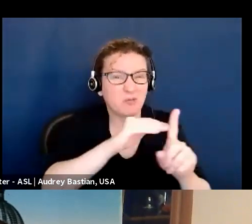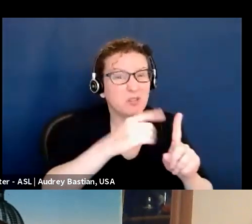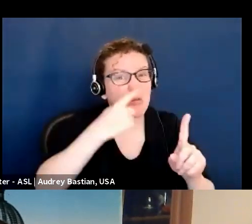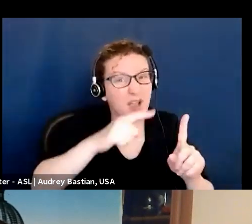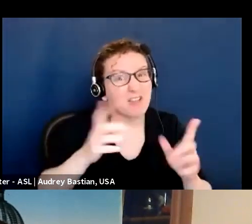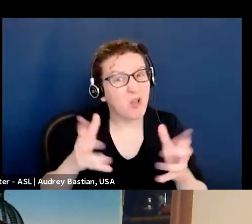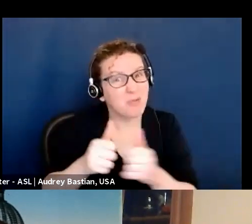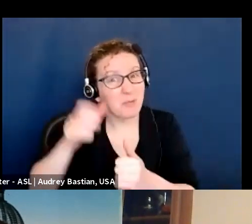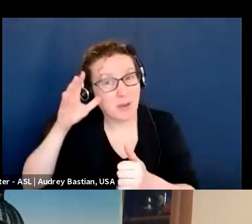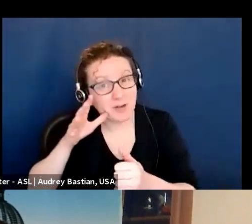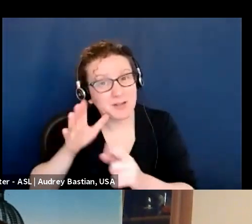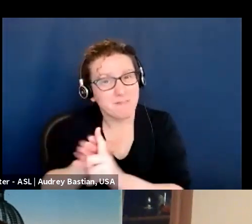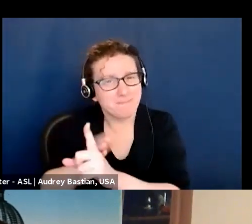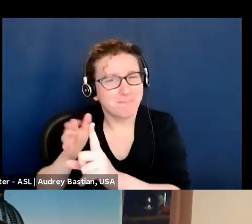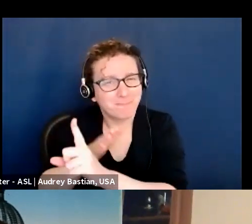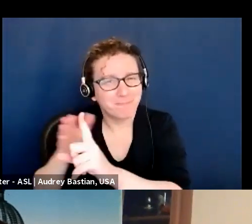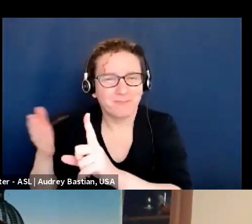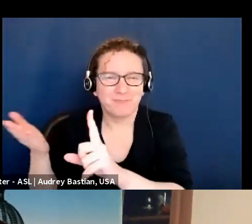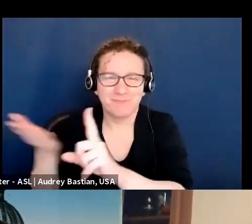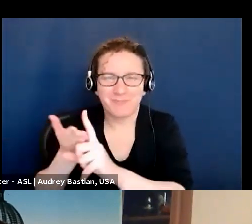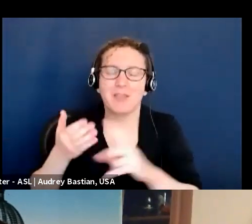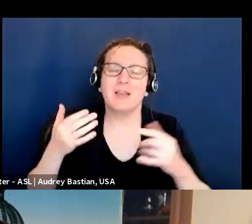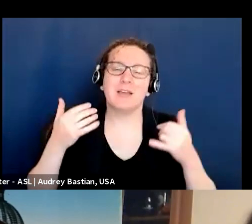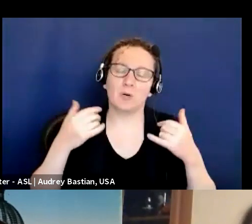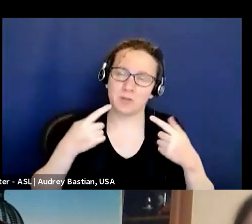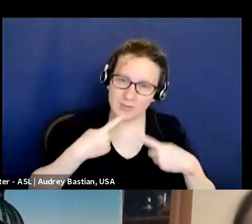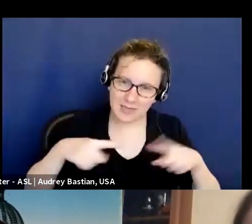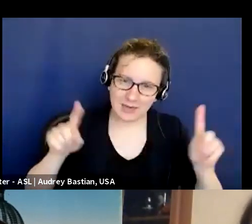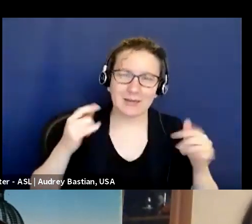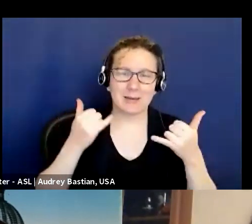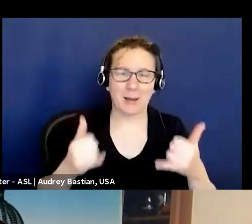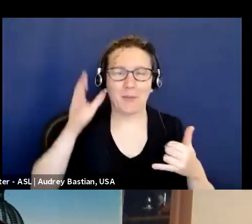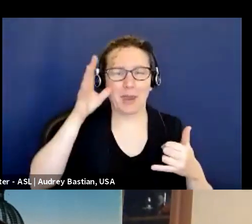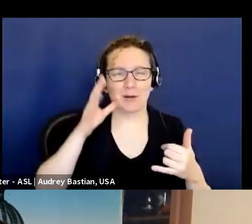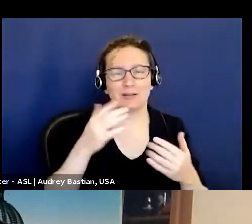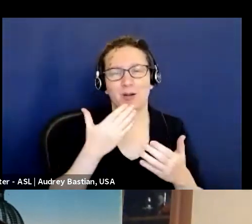we did it. And now they are grateful. >> JUSTIN HARFORD: That's great. Michelle, What did you do?